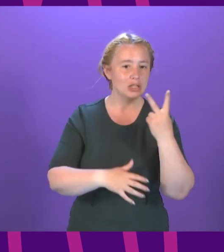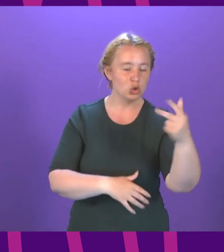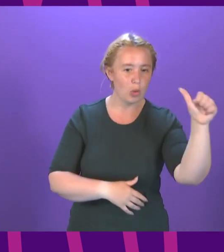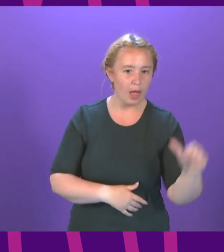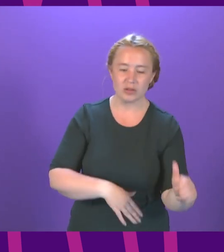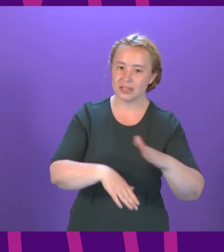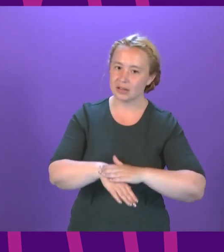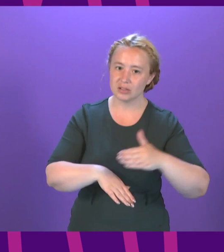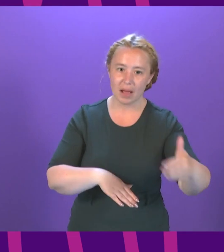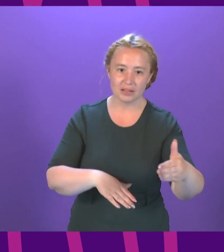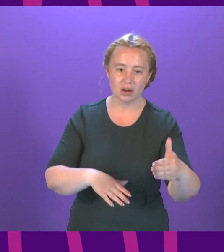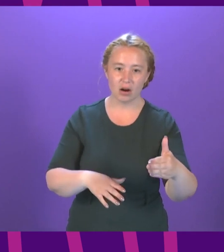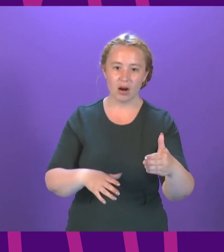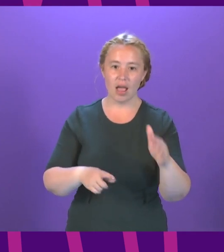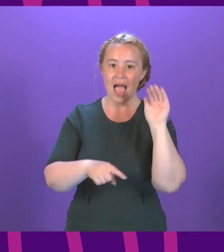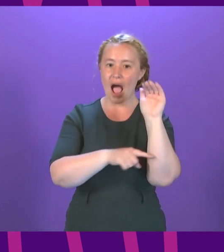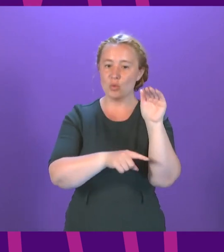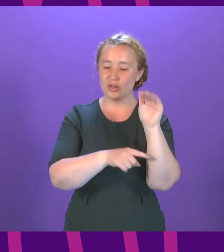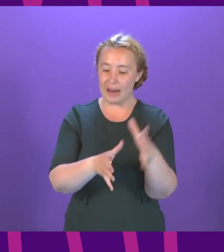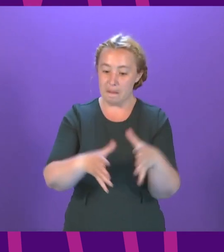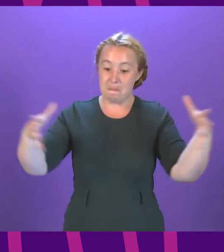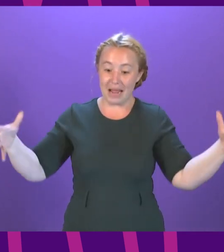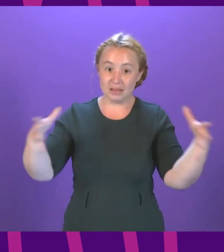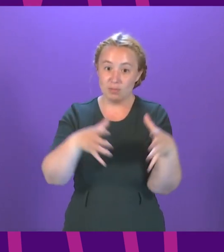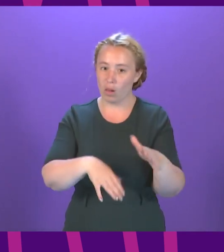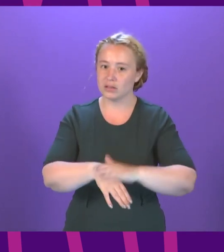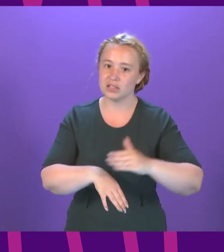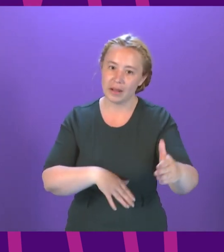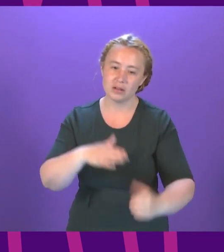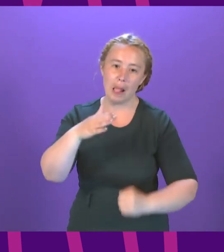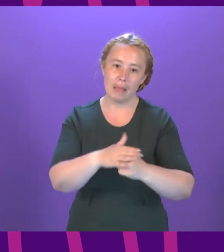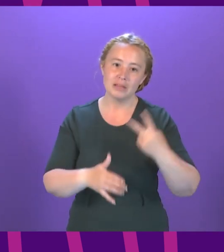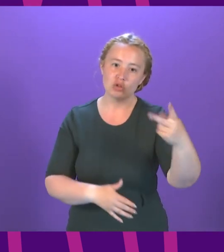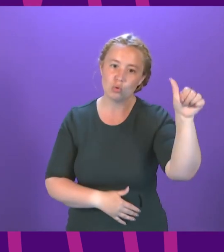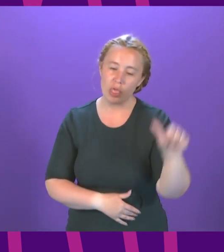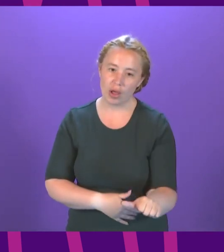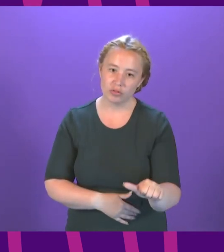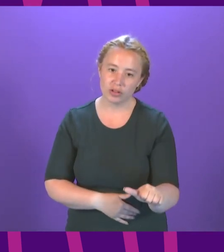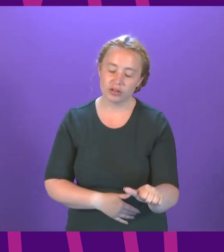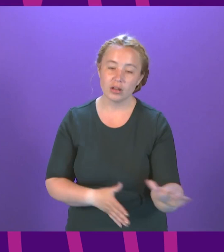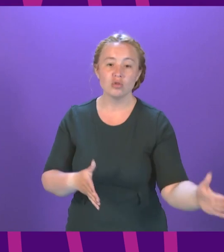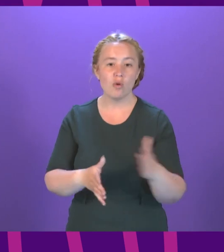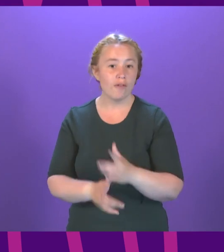of the size of the outdoor venue. Will she take into account the size of football stadia